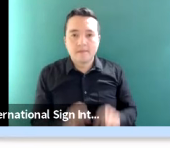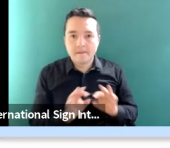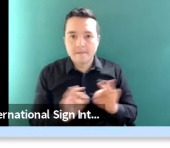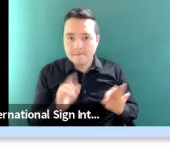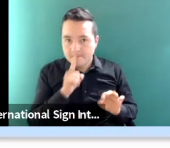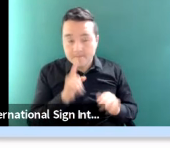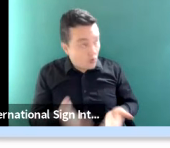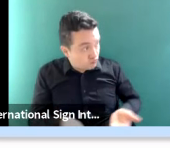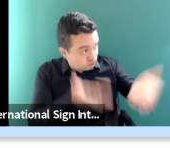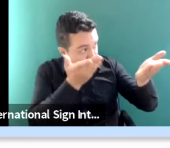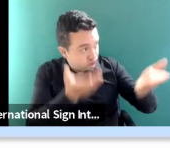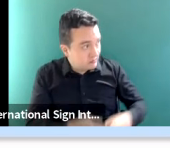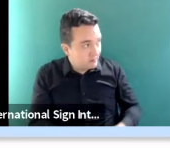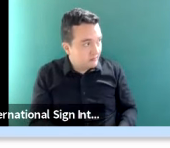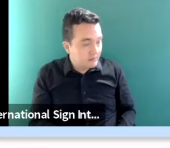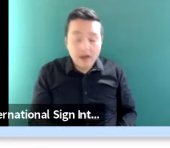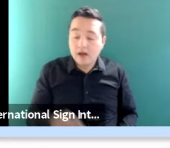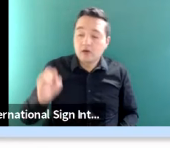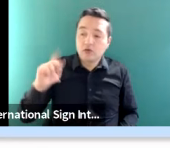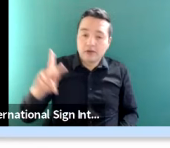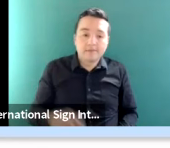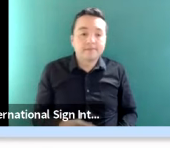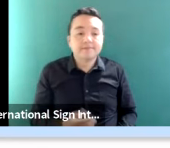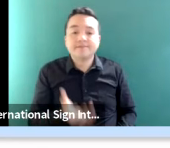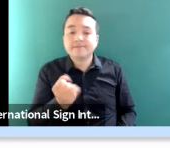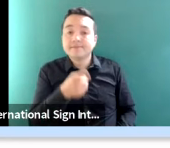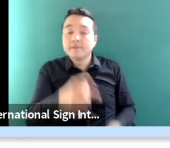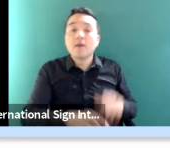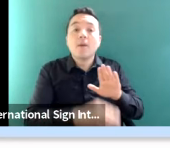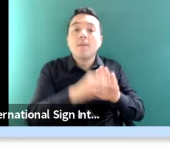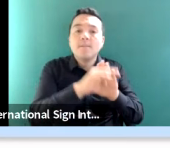Yes Mohammed? SPEAKER: